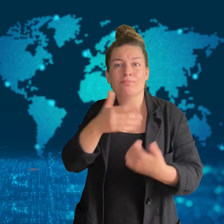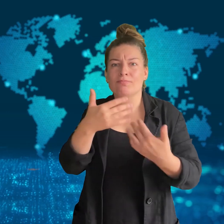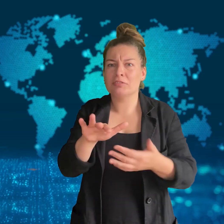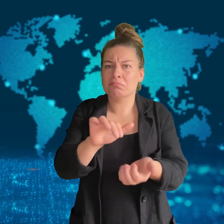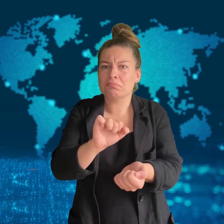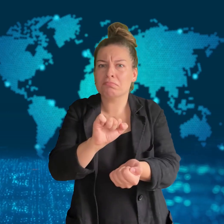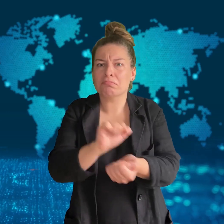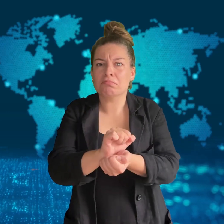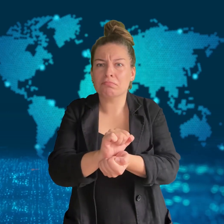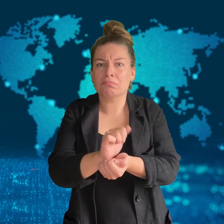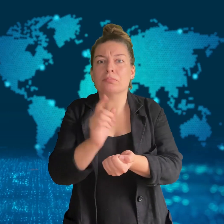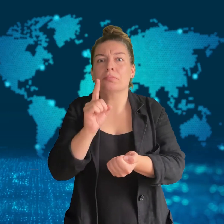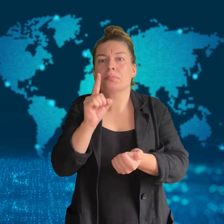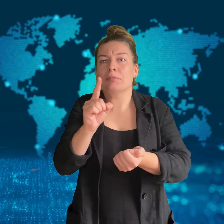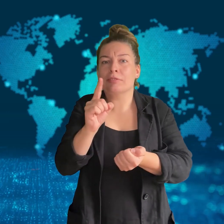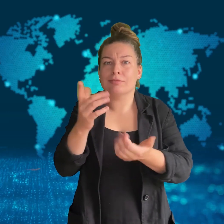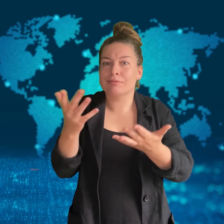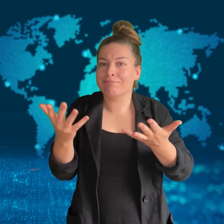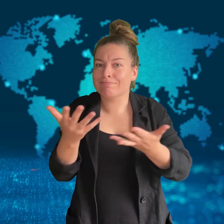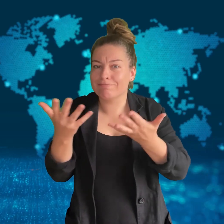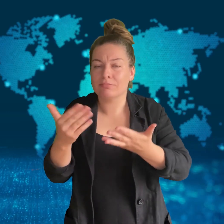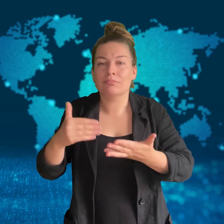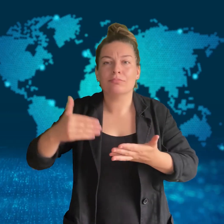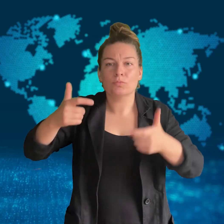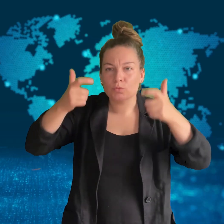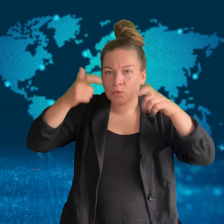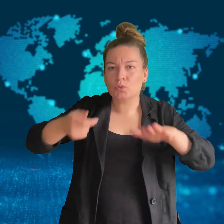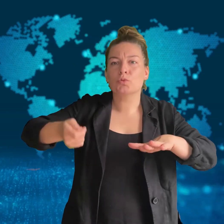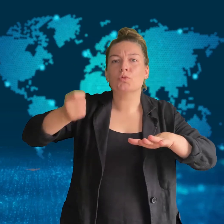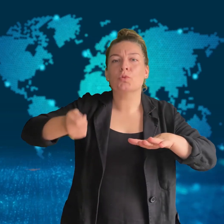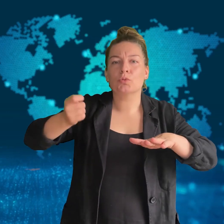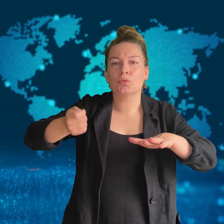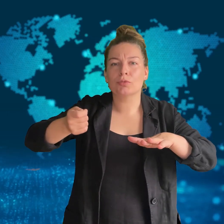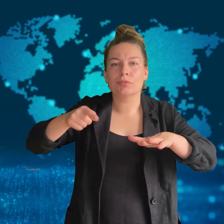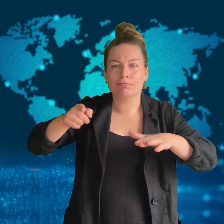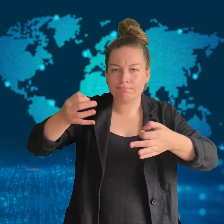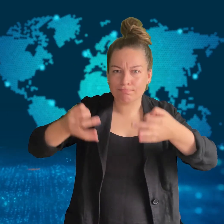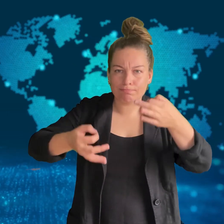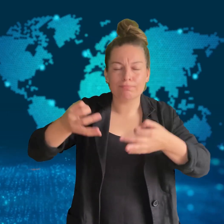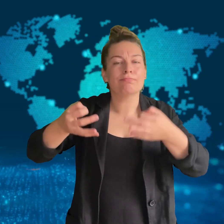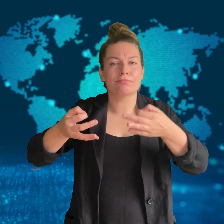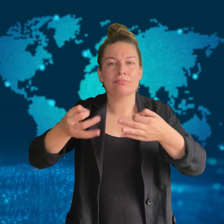She was arrested, but the high court has freed her